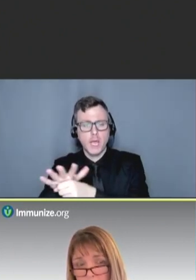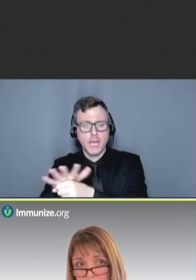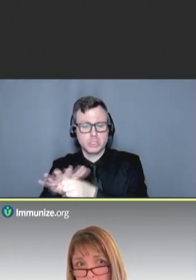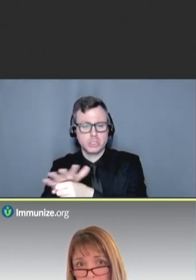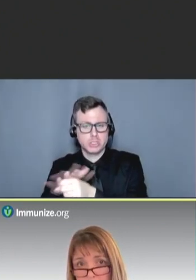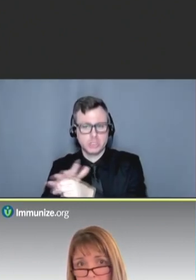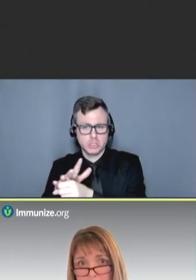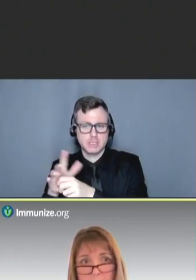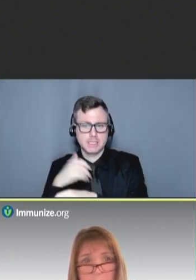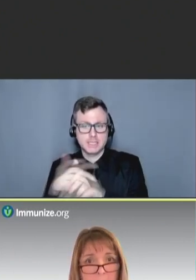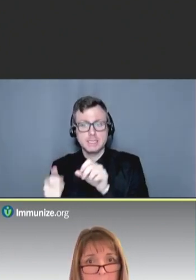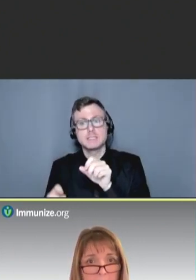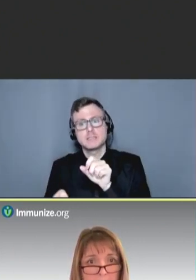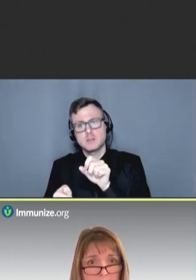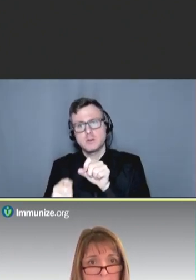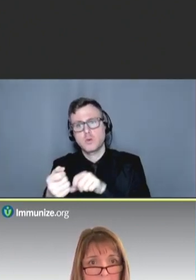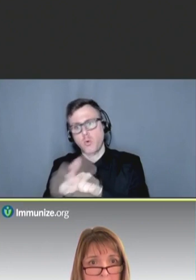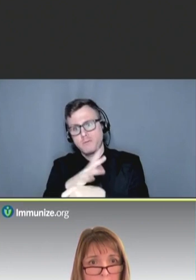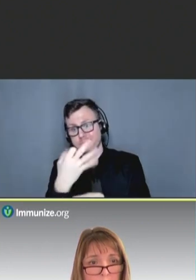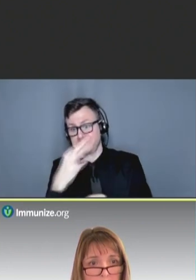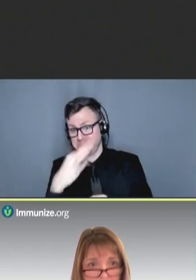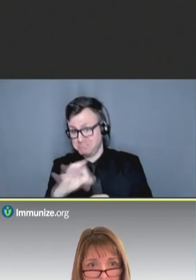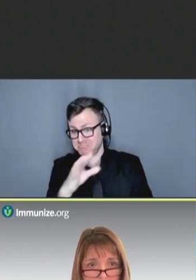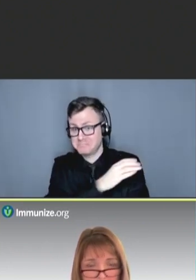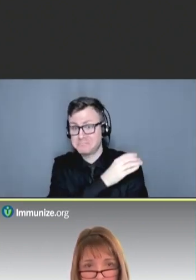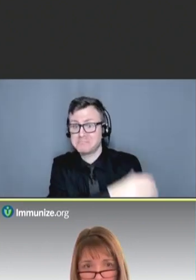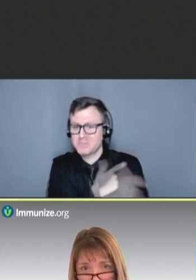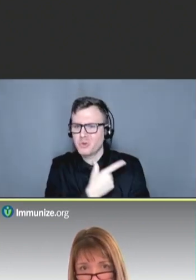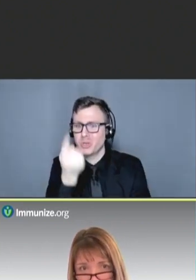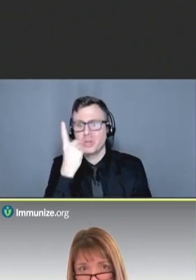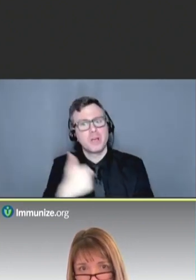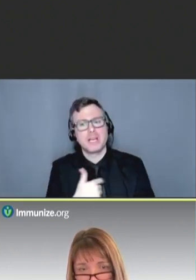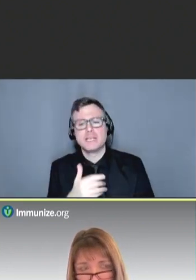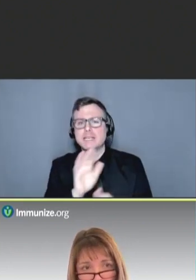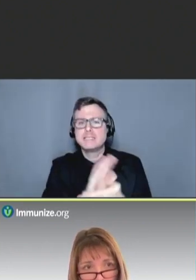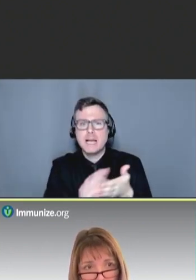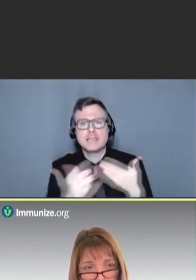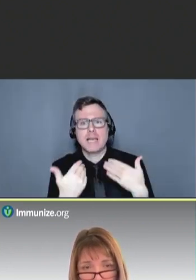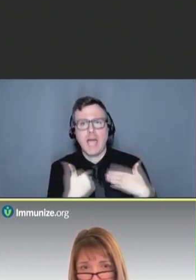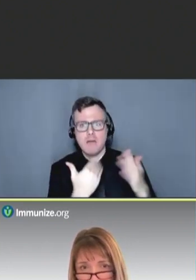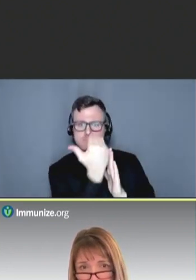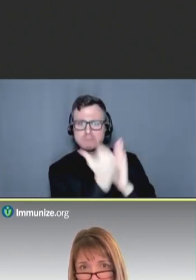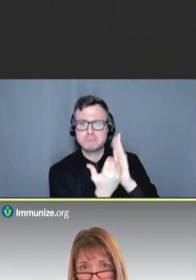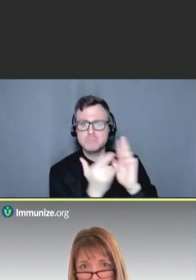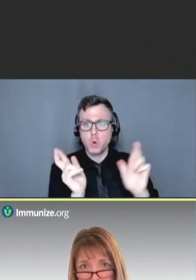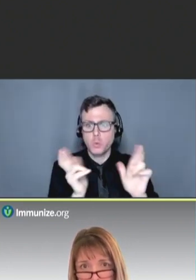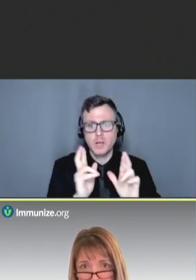clinics, so it was nice tool to have at the ready when that pandemic hit.